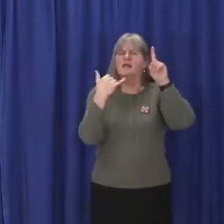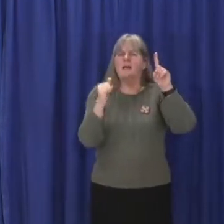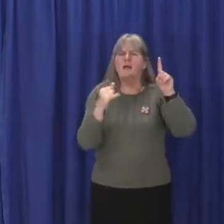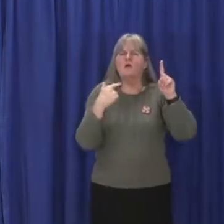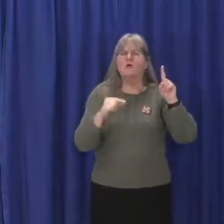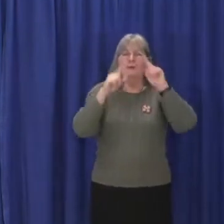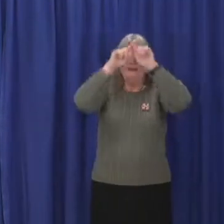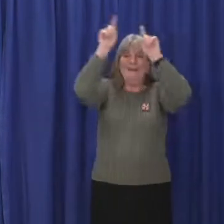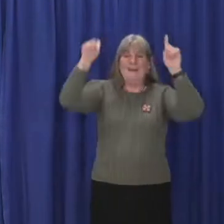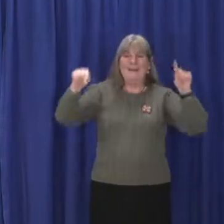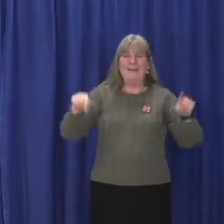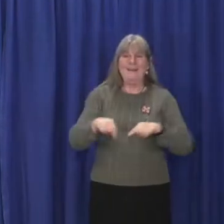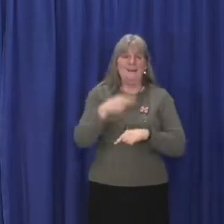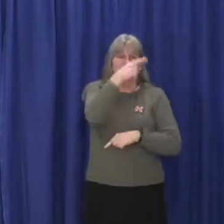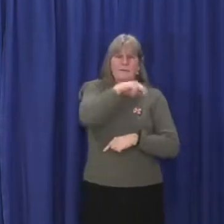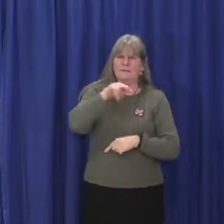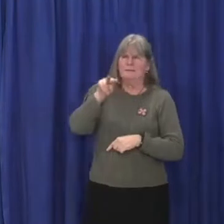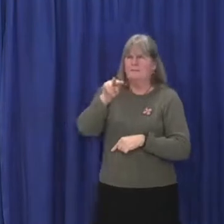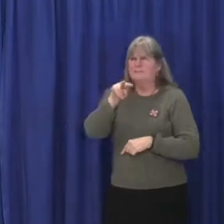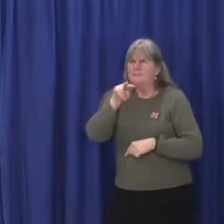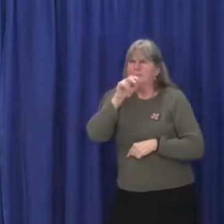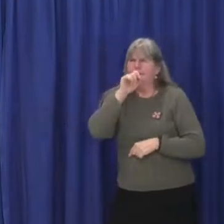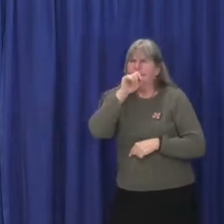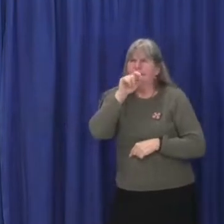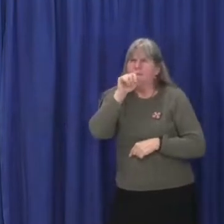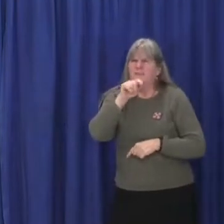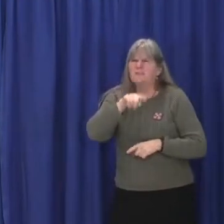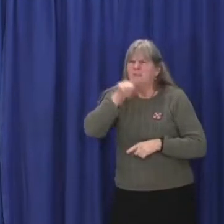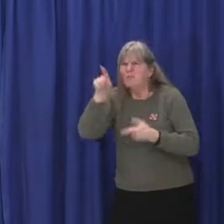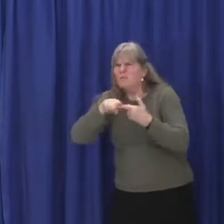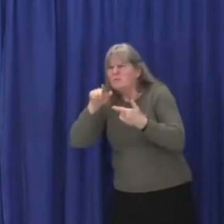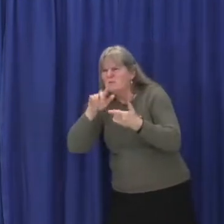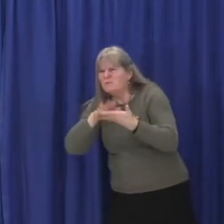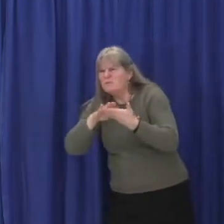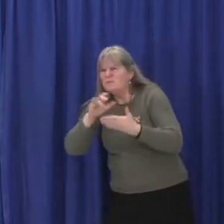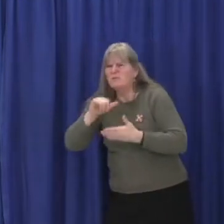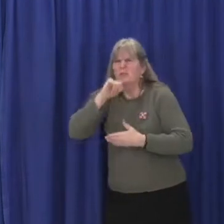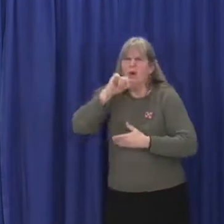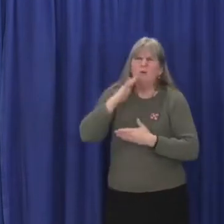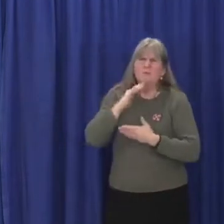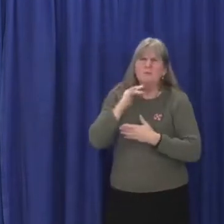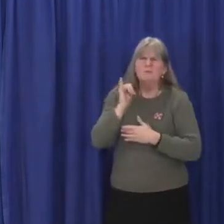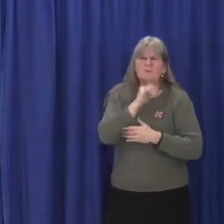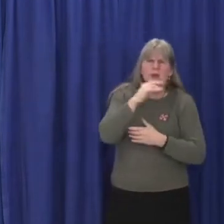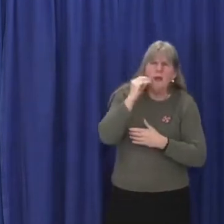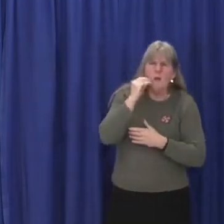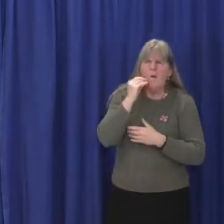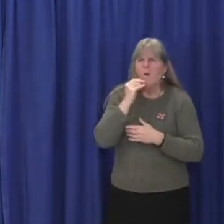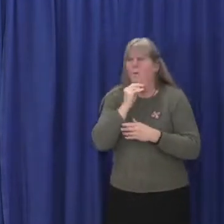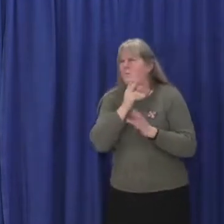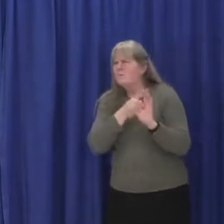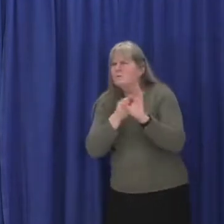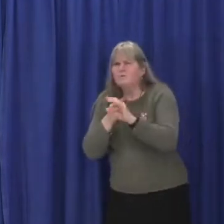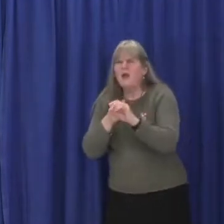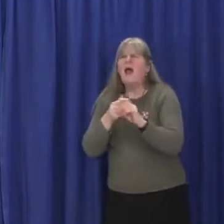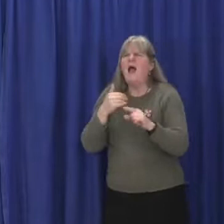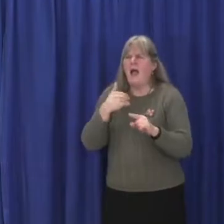when your child can go to school or return to regular activities. I hav--